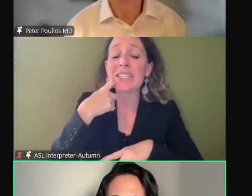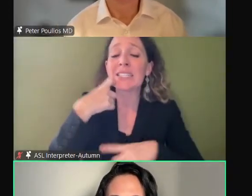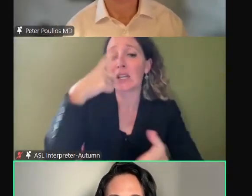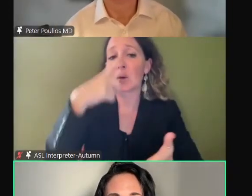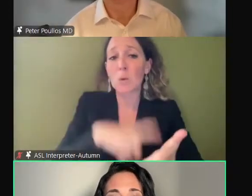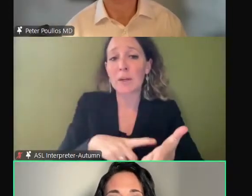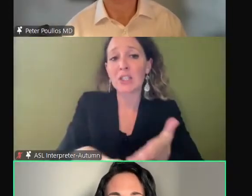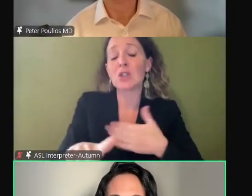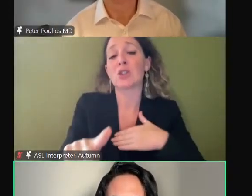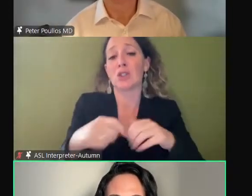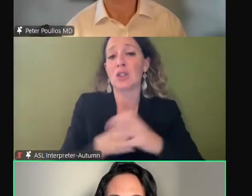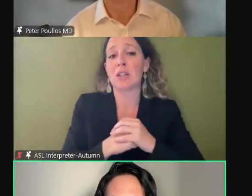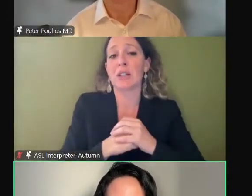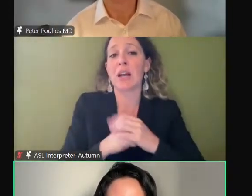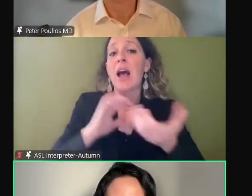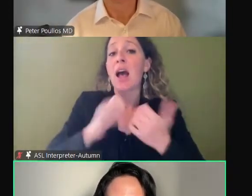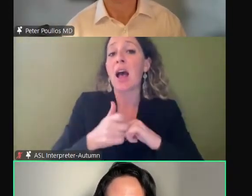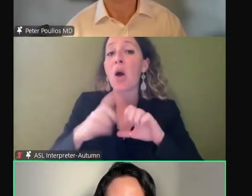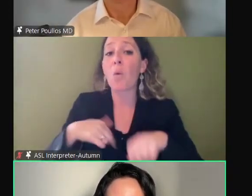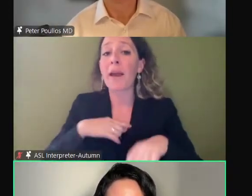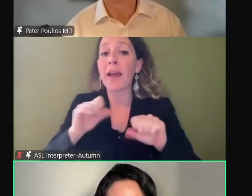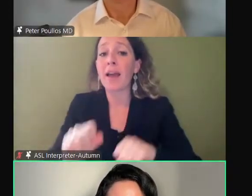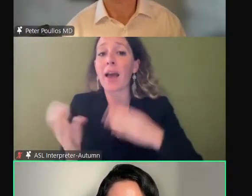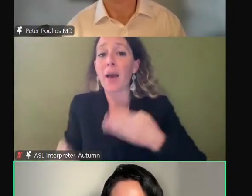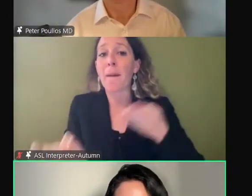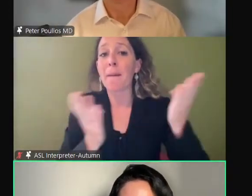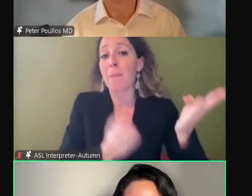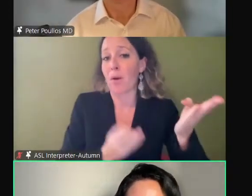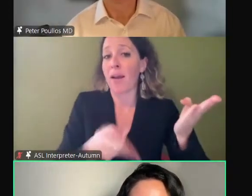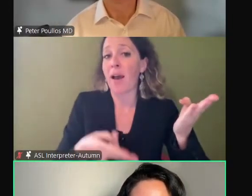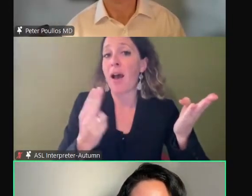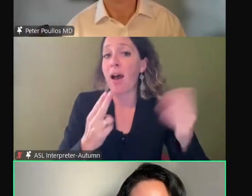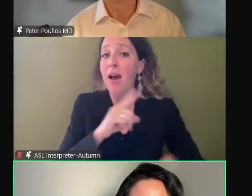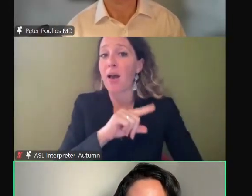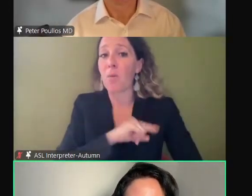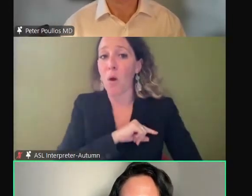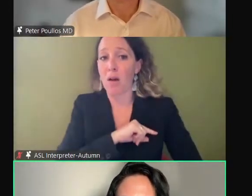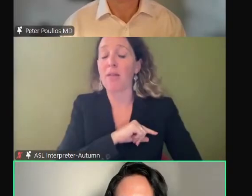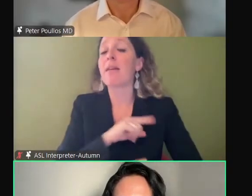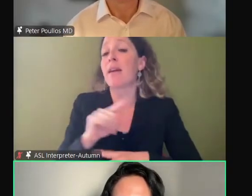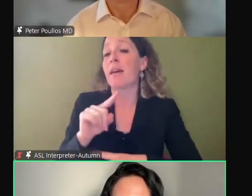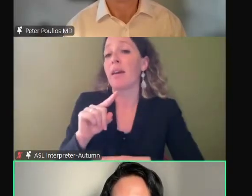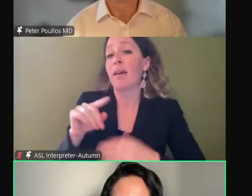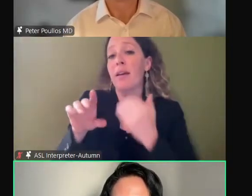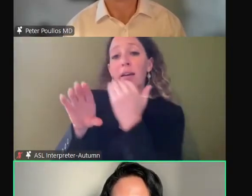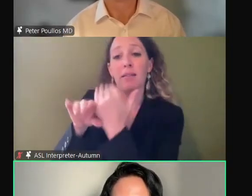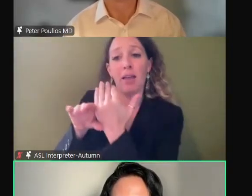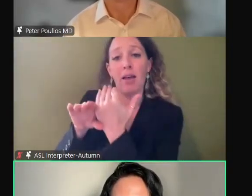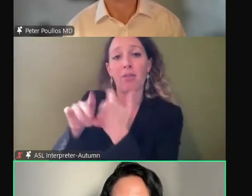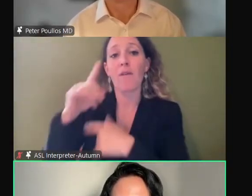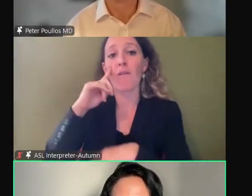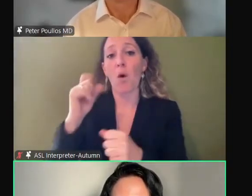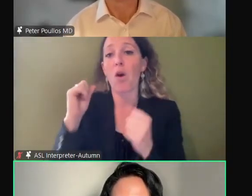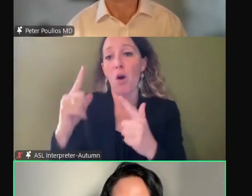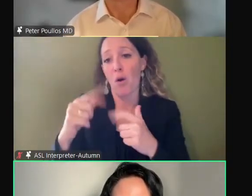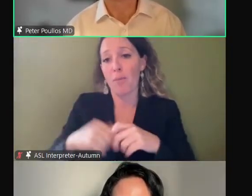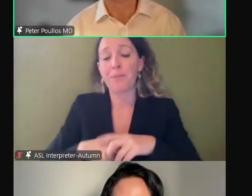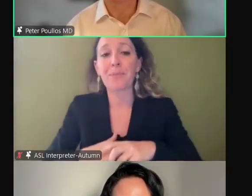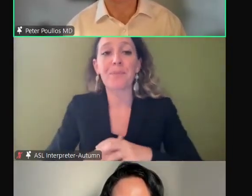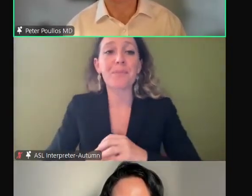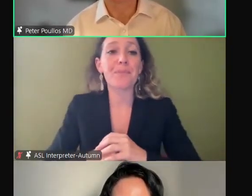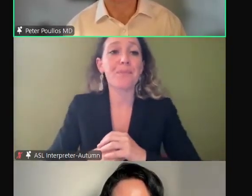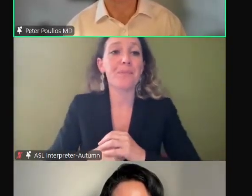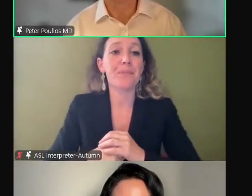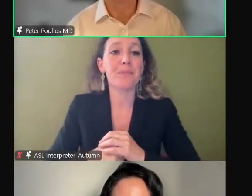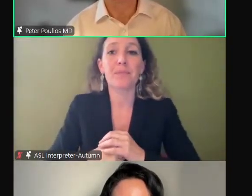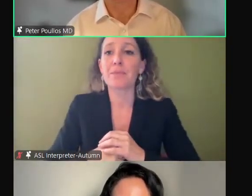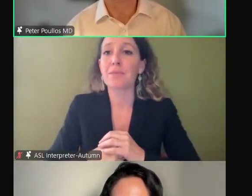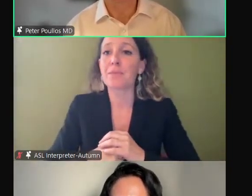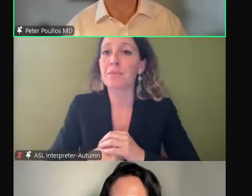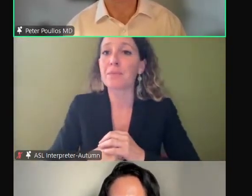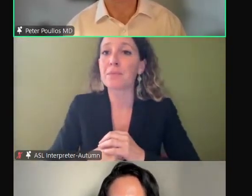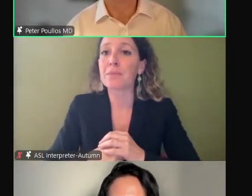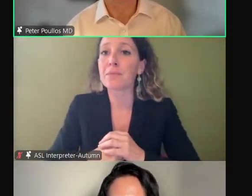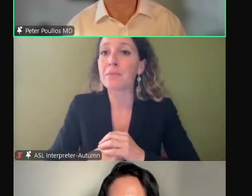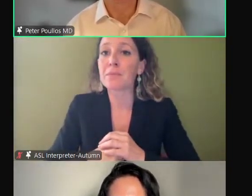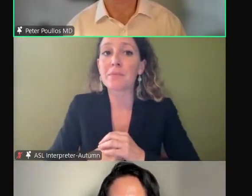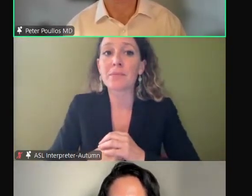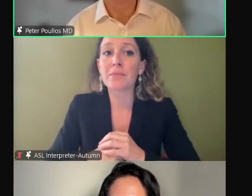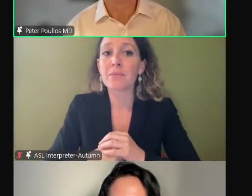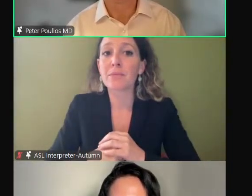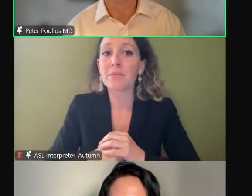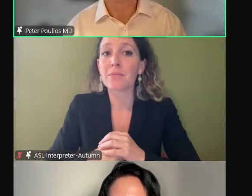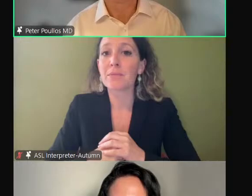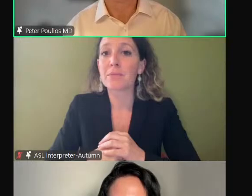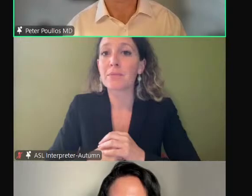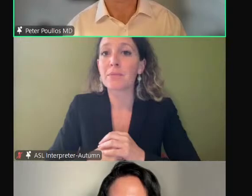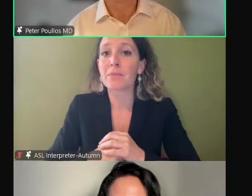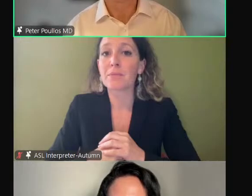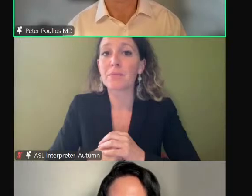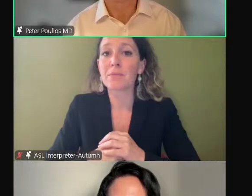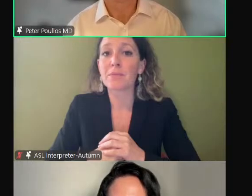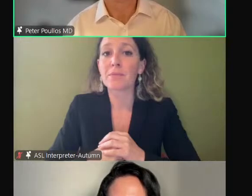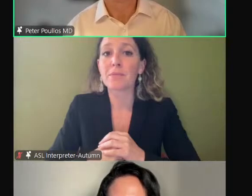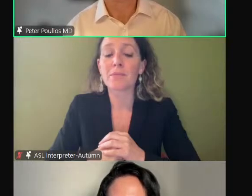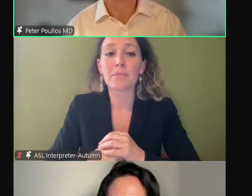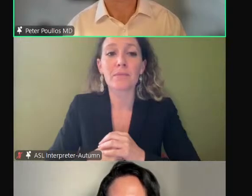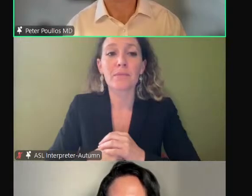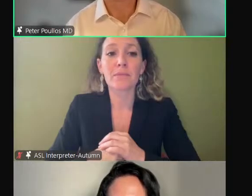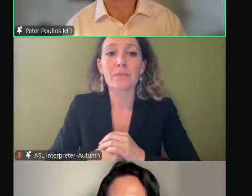deliver high quality telehealth care for all. >> Peter Poullos: Back to Deb. We'd love to